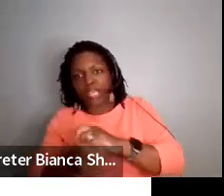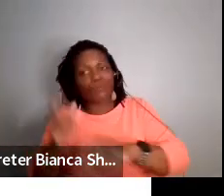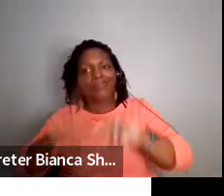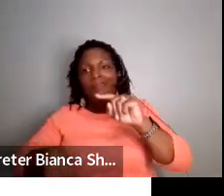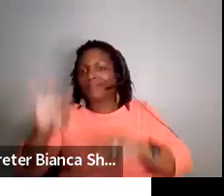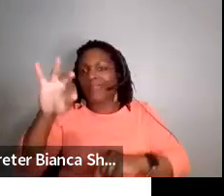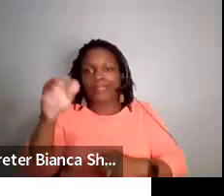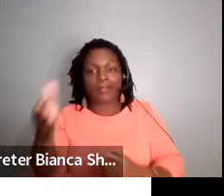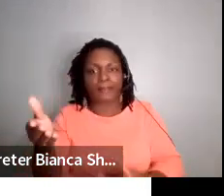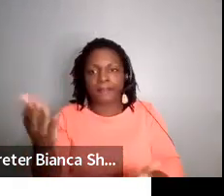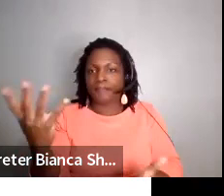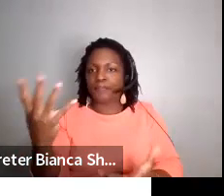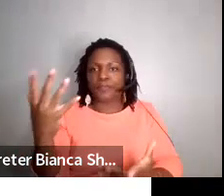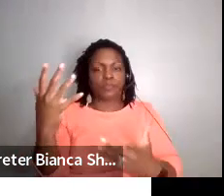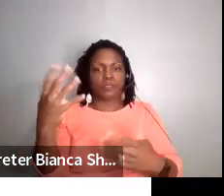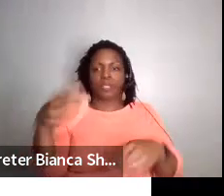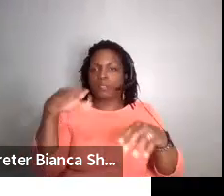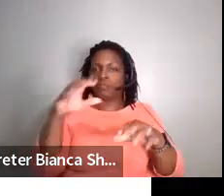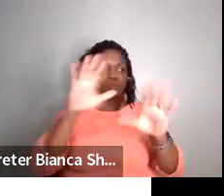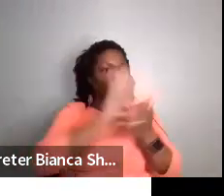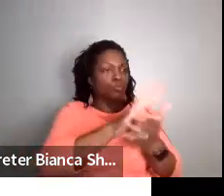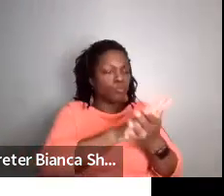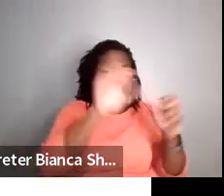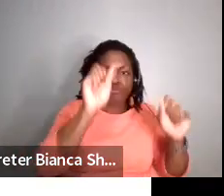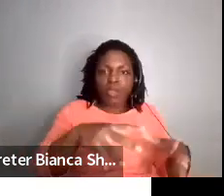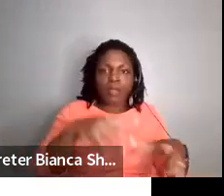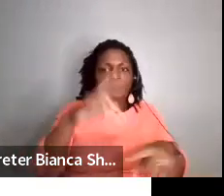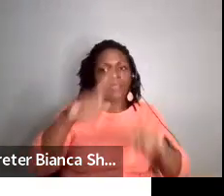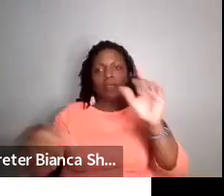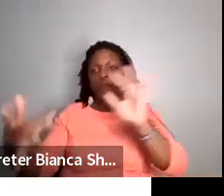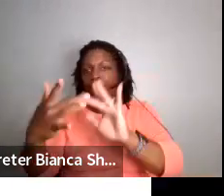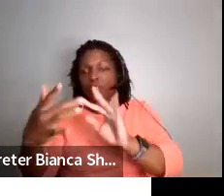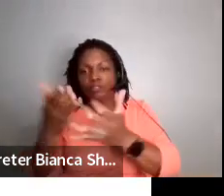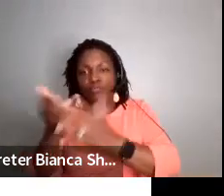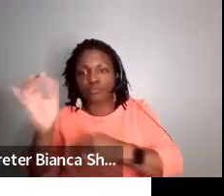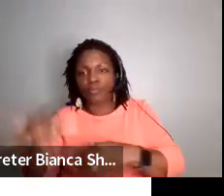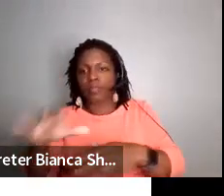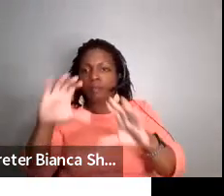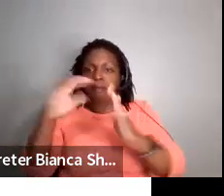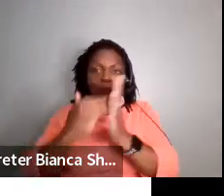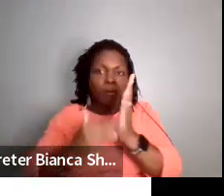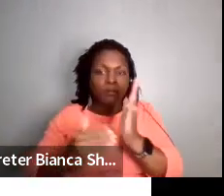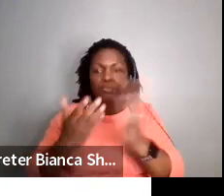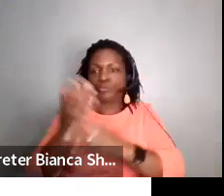They dropped out of school, so we could not reach them to their courses through the enrollment.